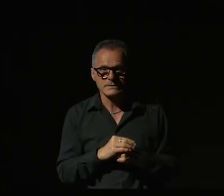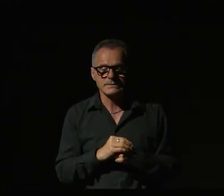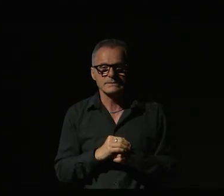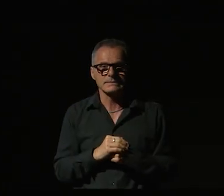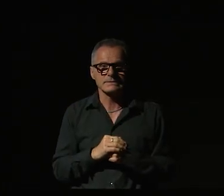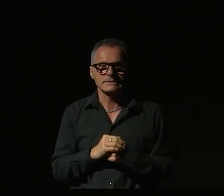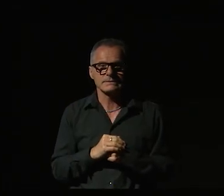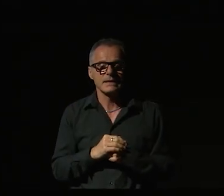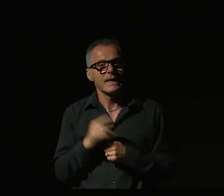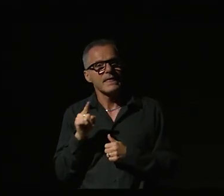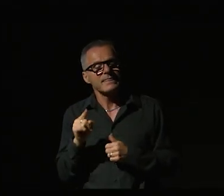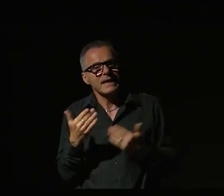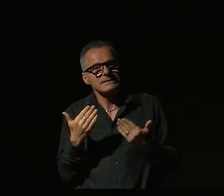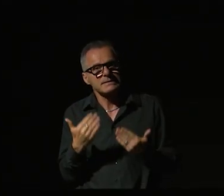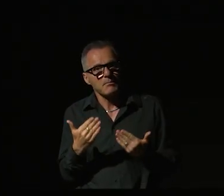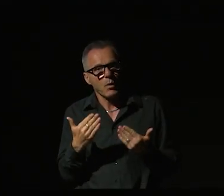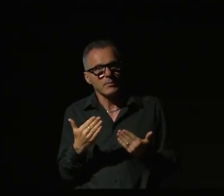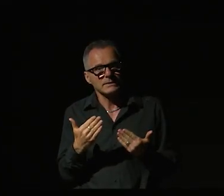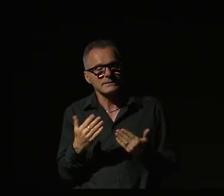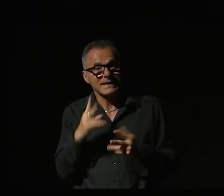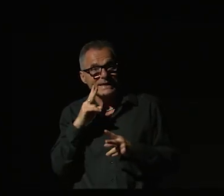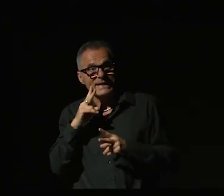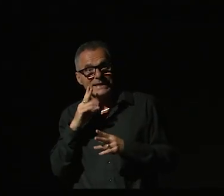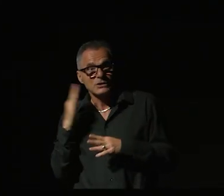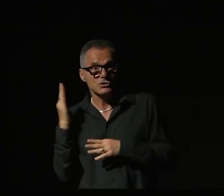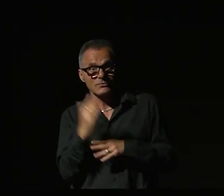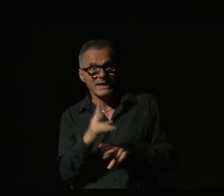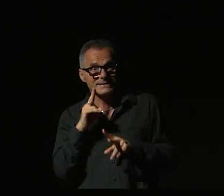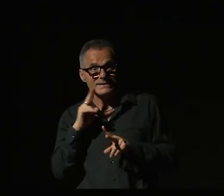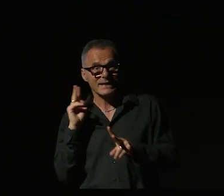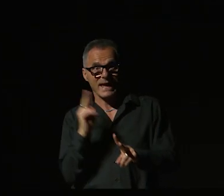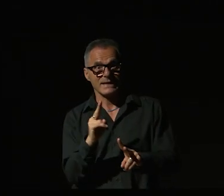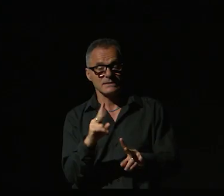So, the moment where he adds a directed gaze to the figure that's looking out at us